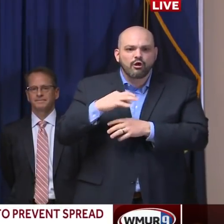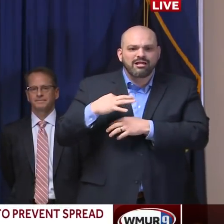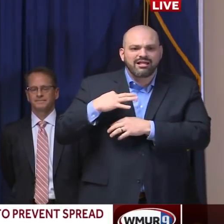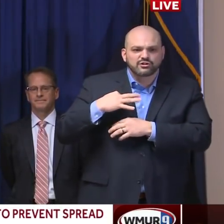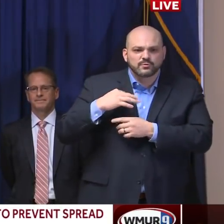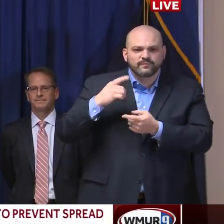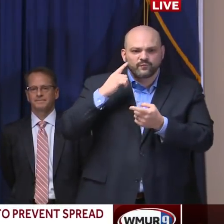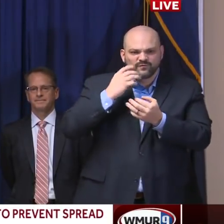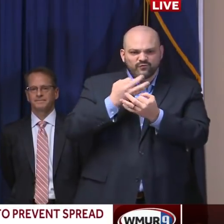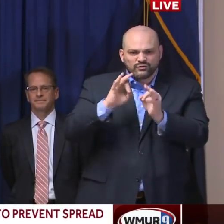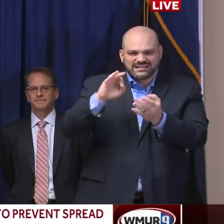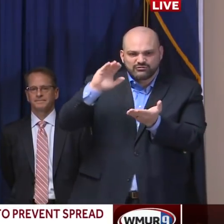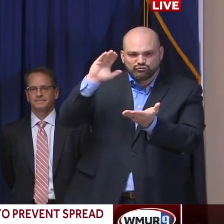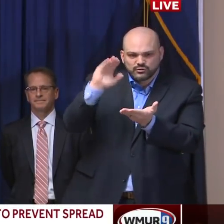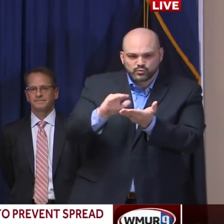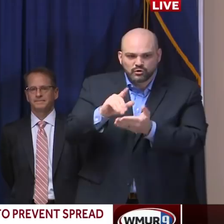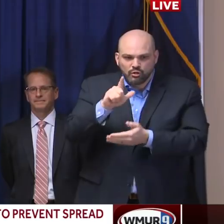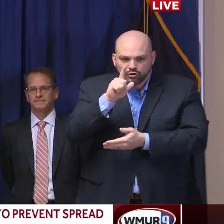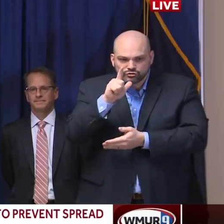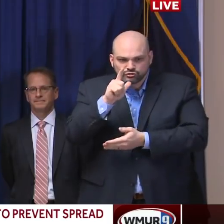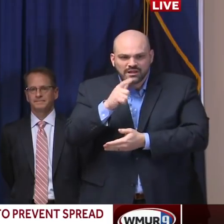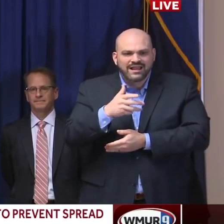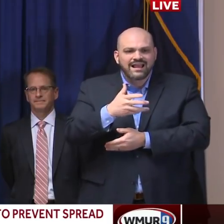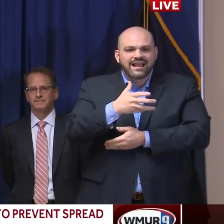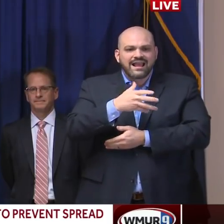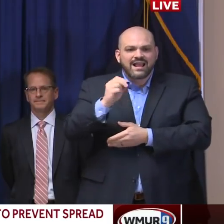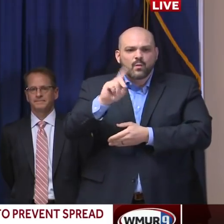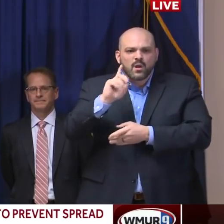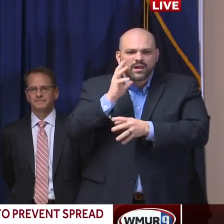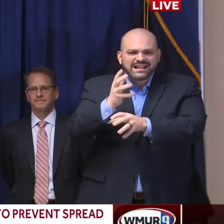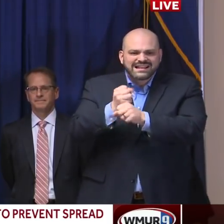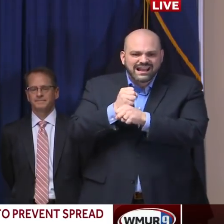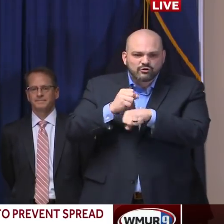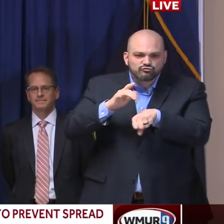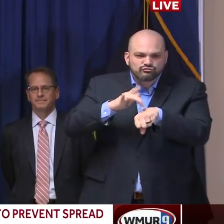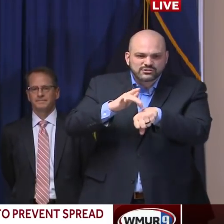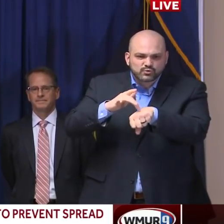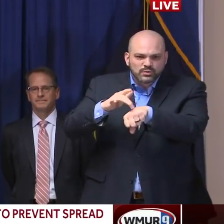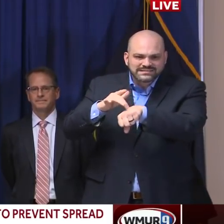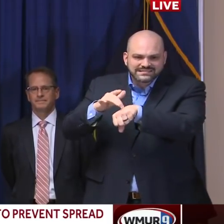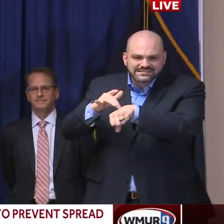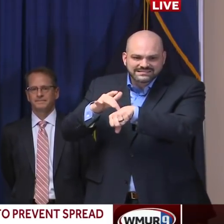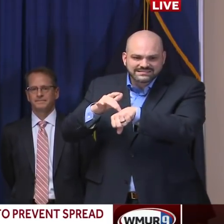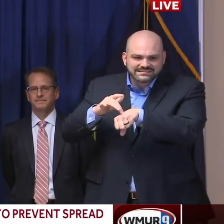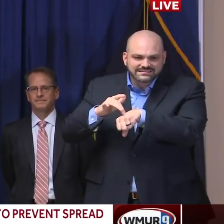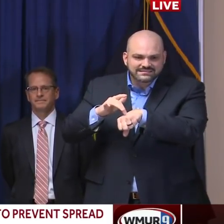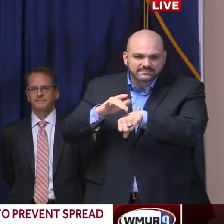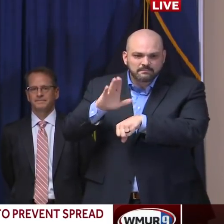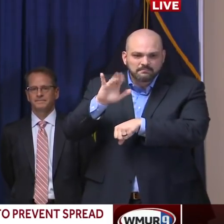HOW MANY ARE ELIGIBLE FOR THE LUNCHES?